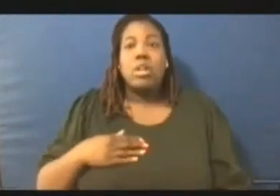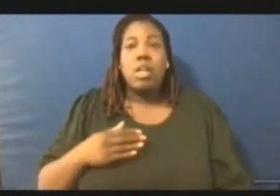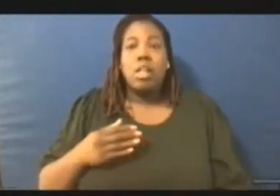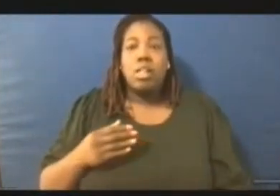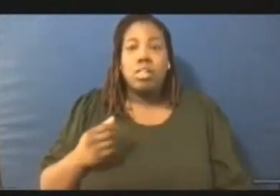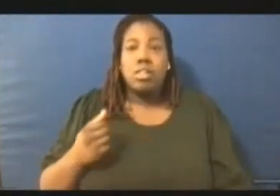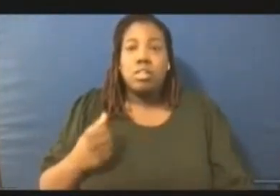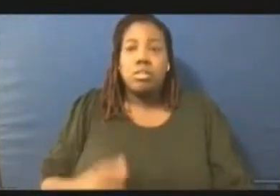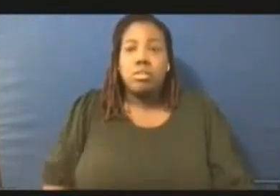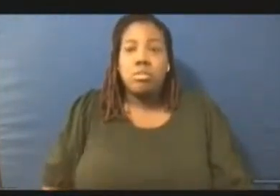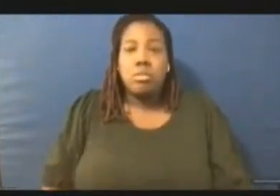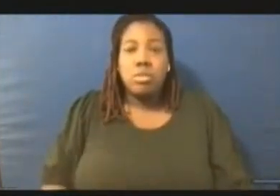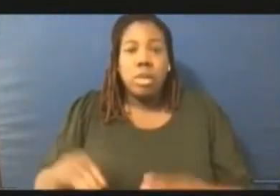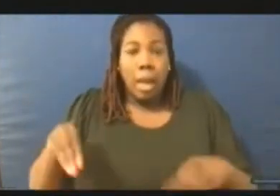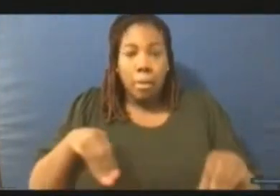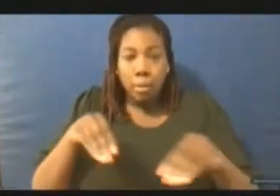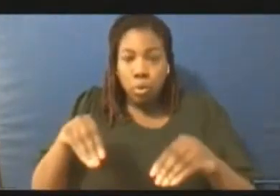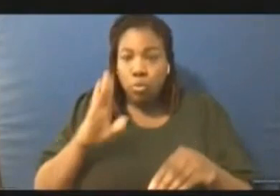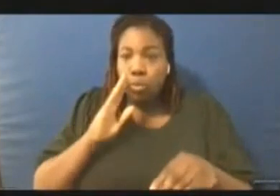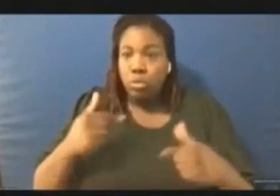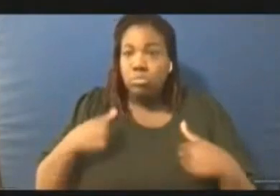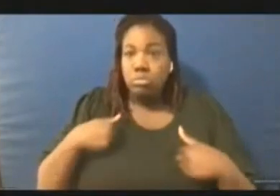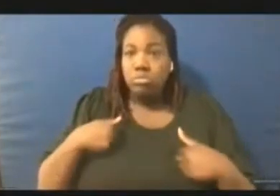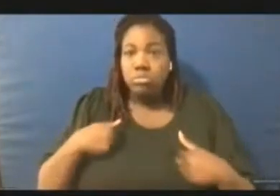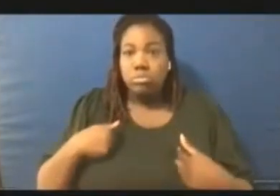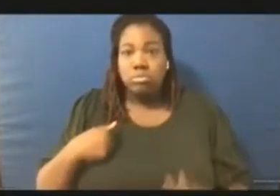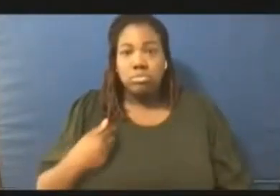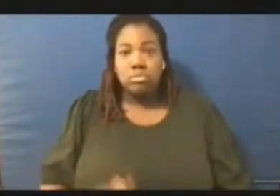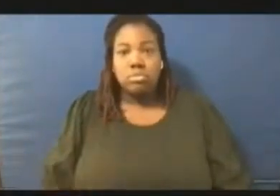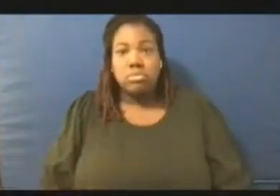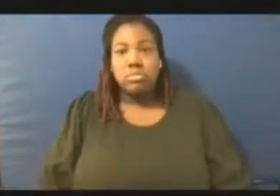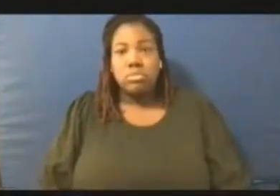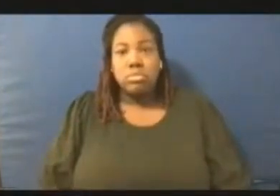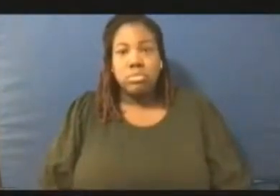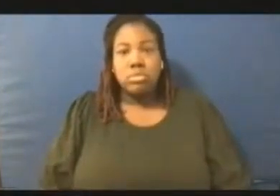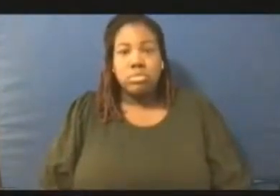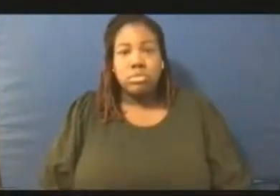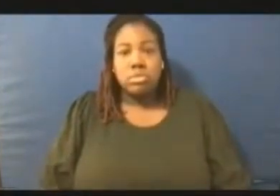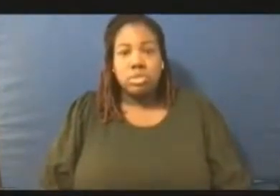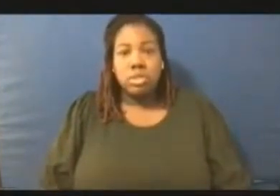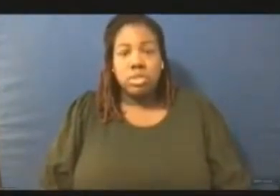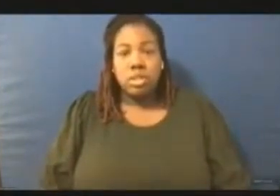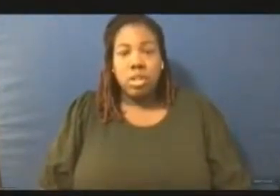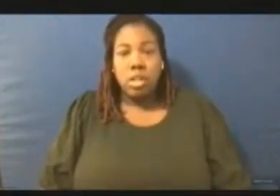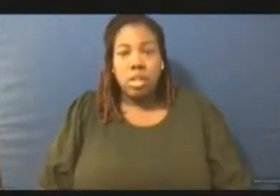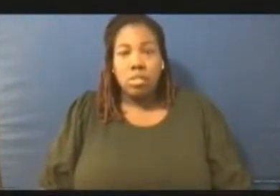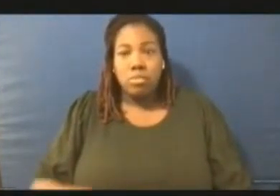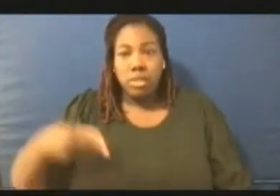Andy Imparato: So moved. Marcella Nunez-Smith: Thank you very much, Mr. -- Male Speaker: [unintelligible] Marcella Nunez-Smith: -- Mr. Imparato.